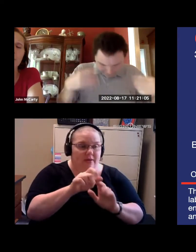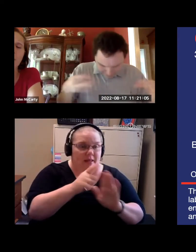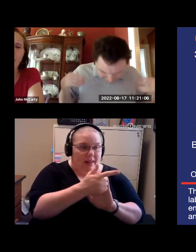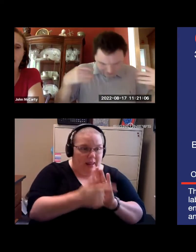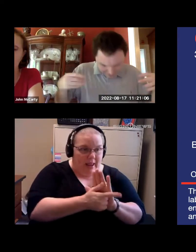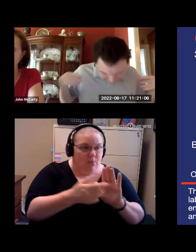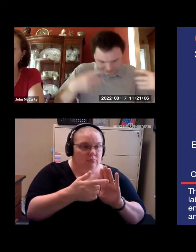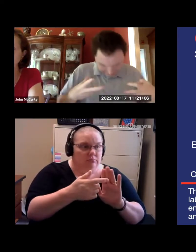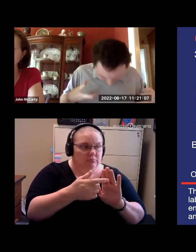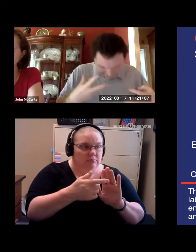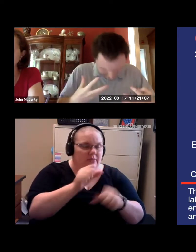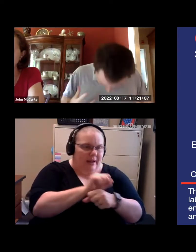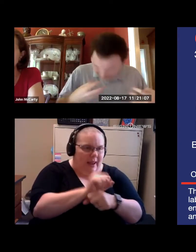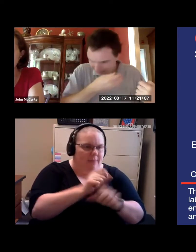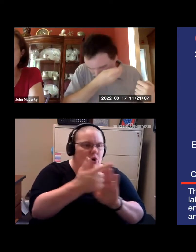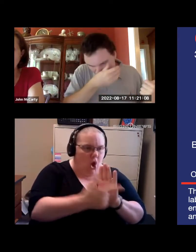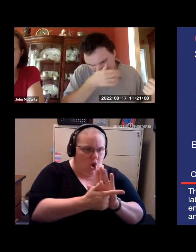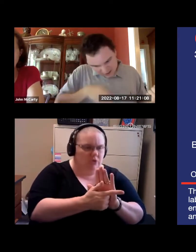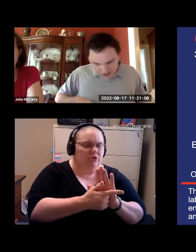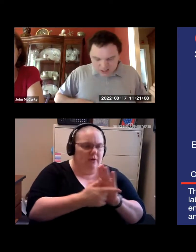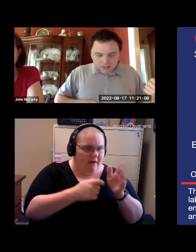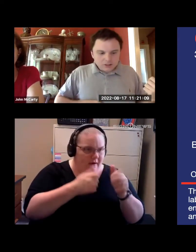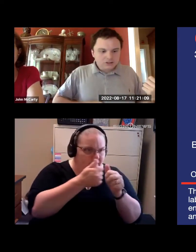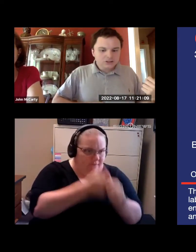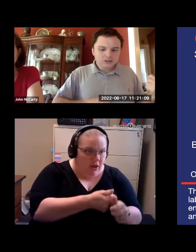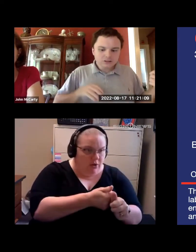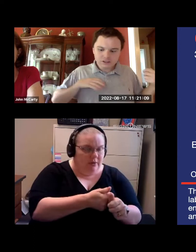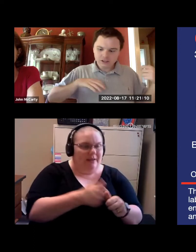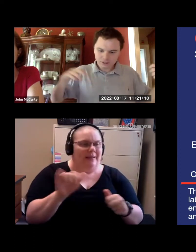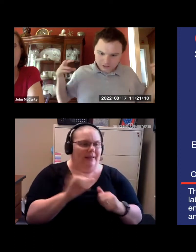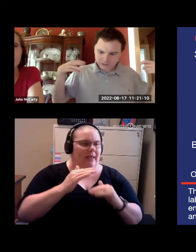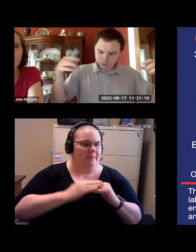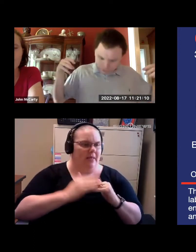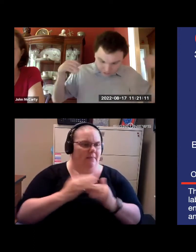a minimum wage they also are responsible for operating Georgia's unemployment